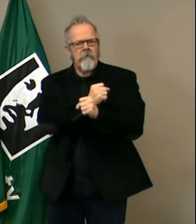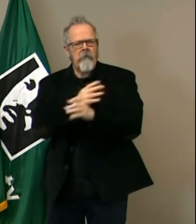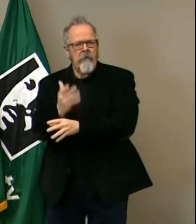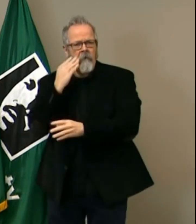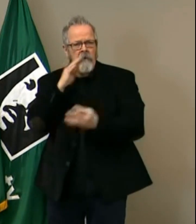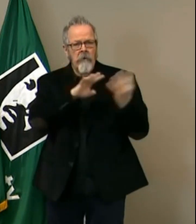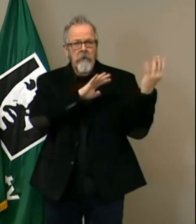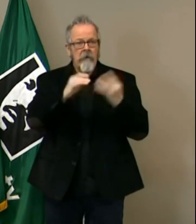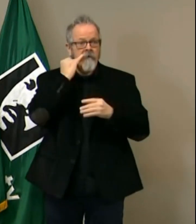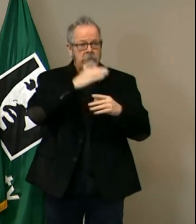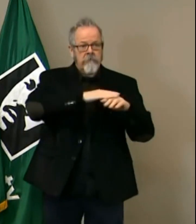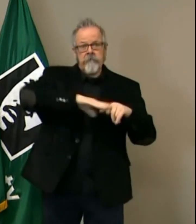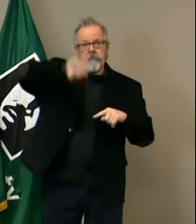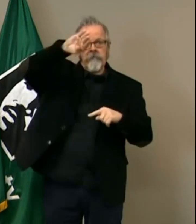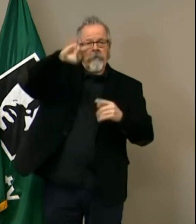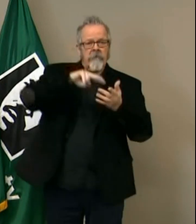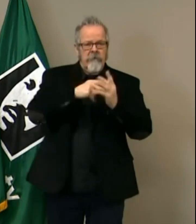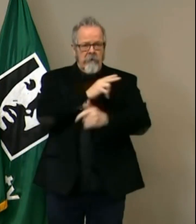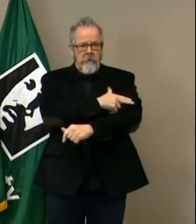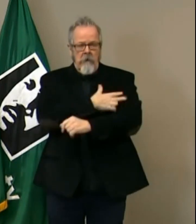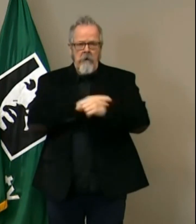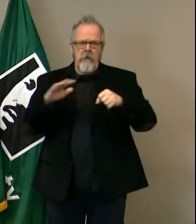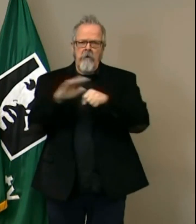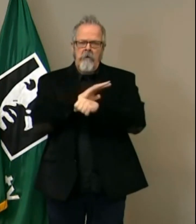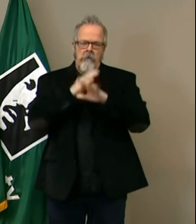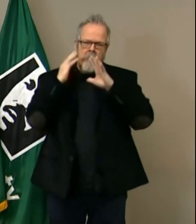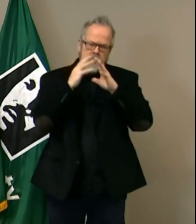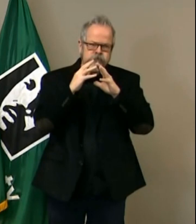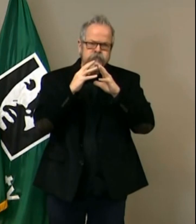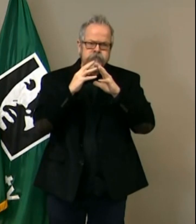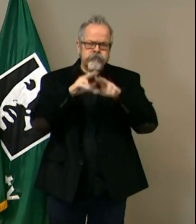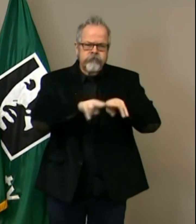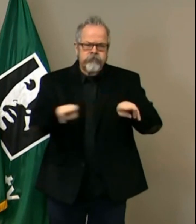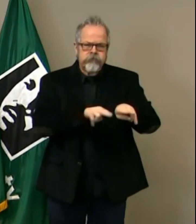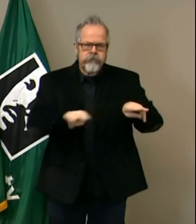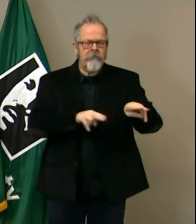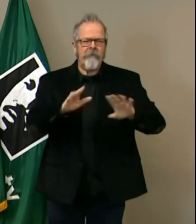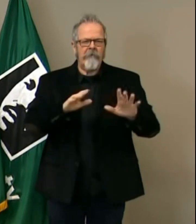lives upside down and change the way they work and travel and provide for